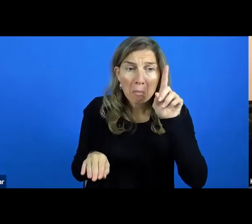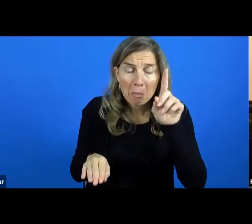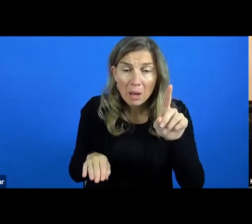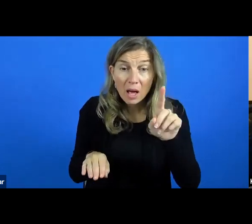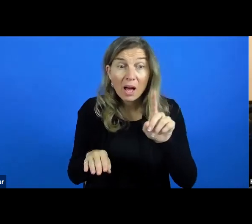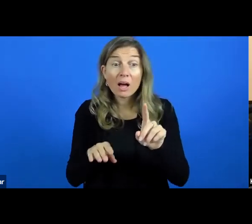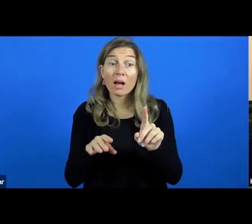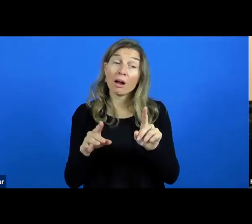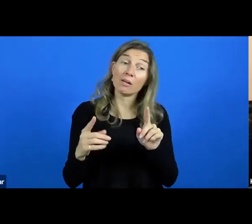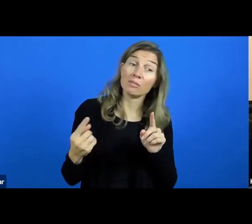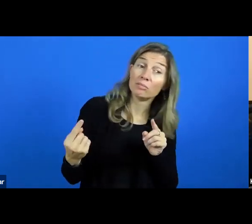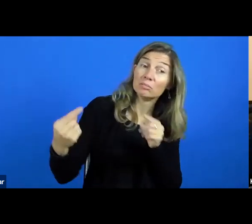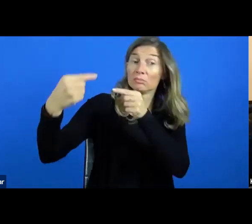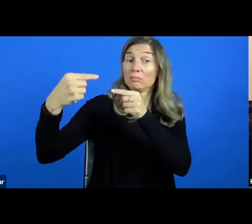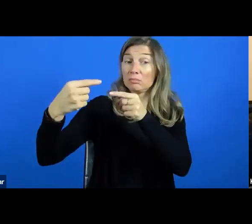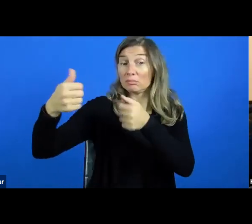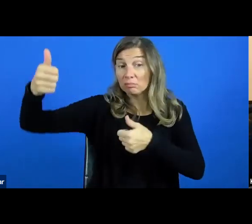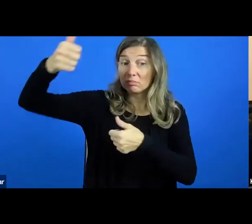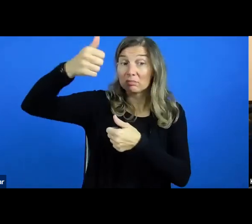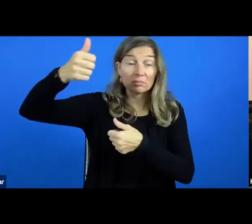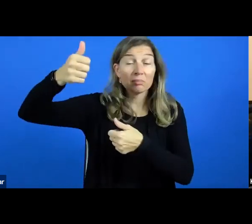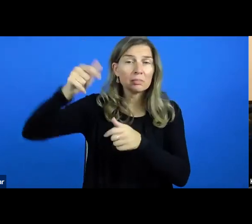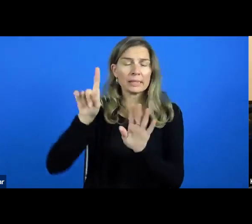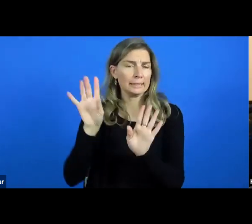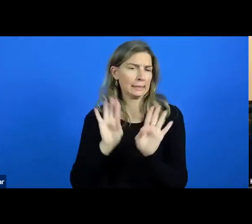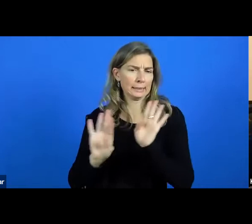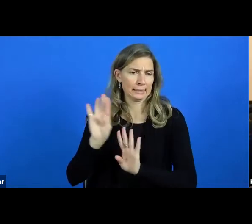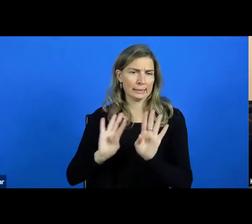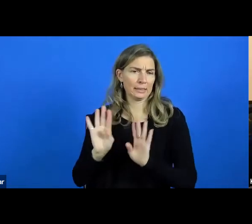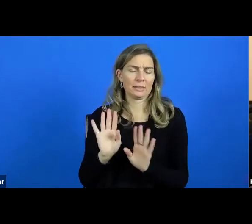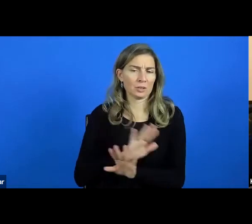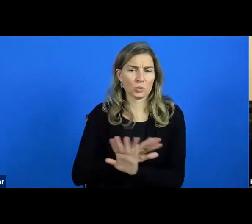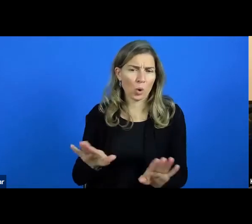that will result in funding or suspending or whatever,